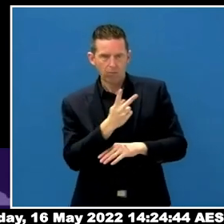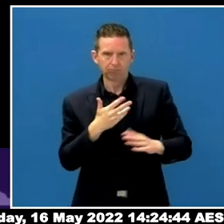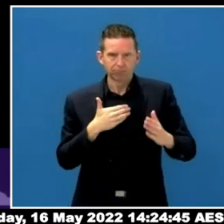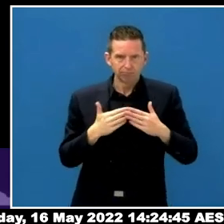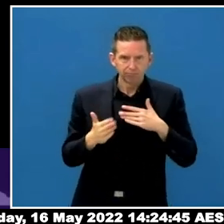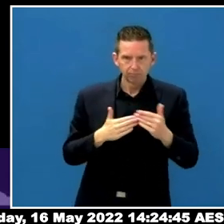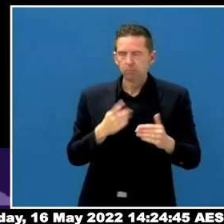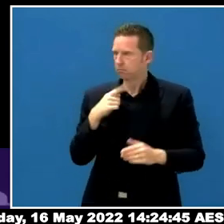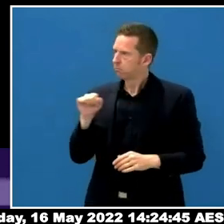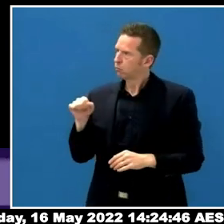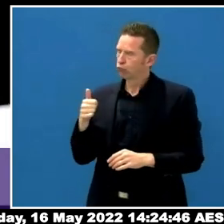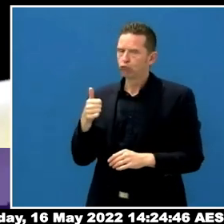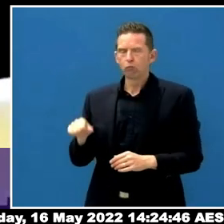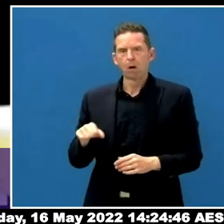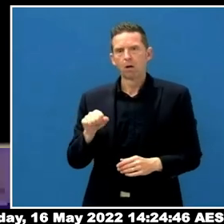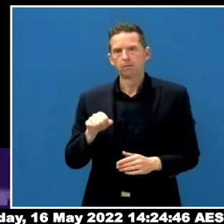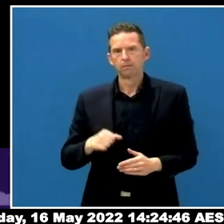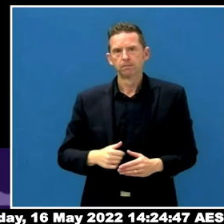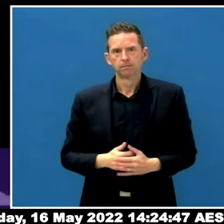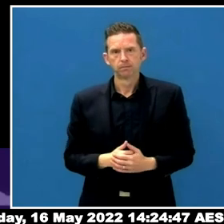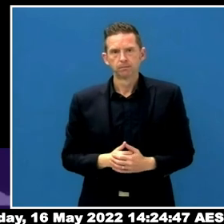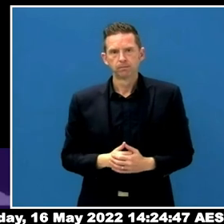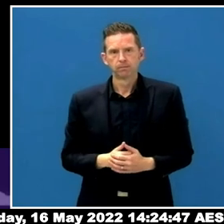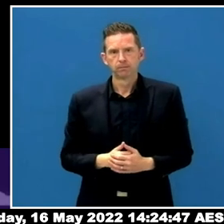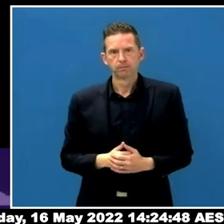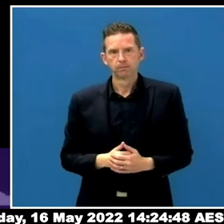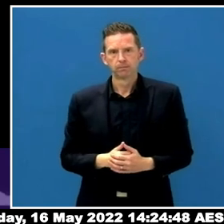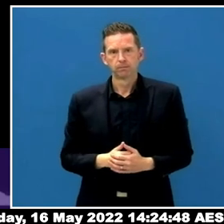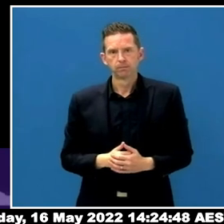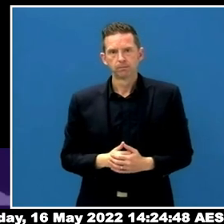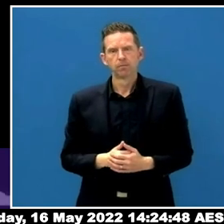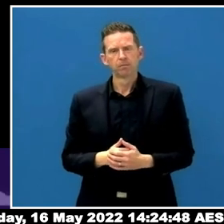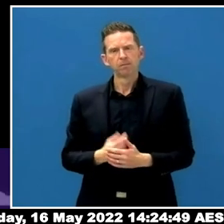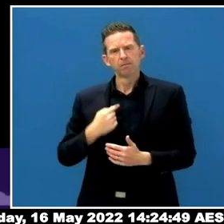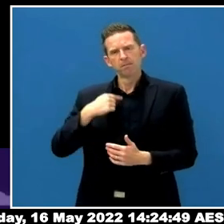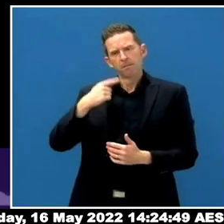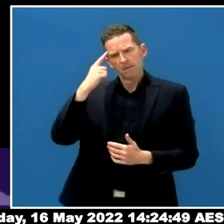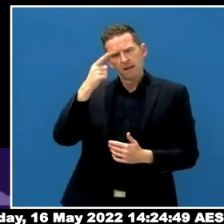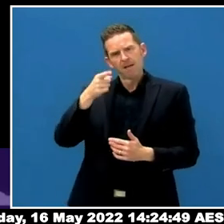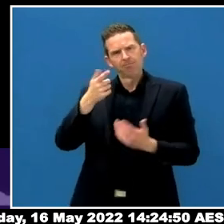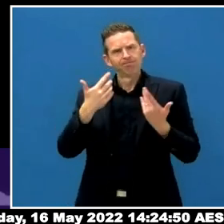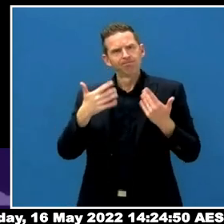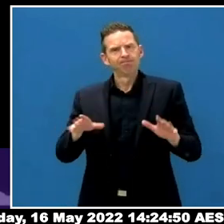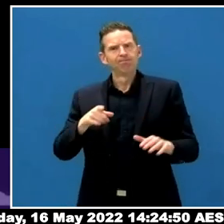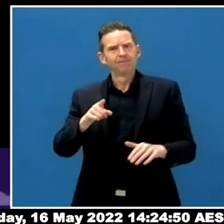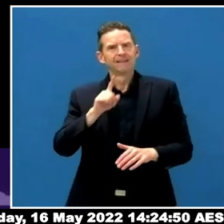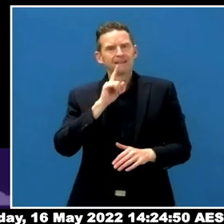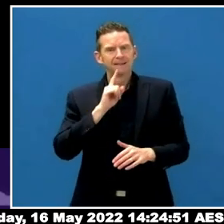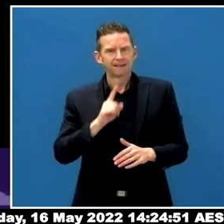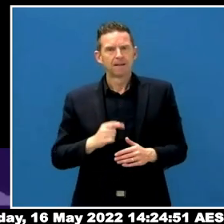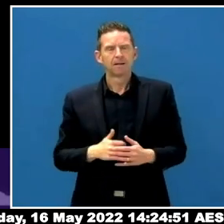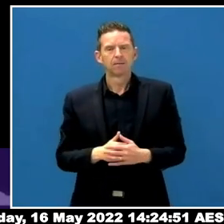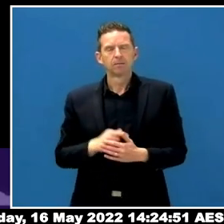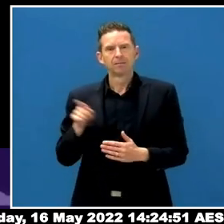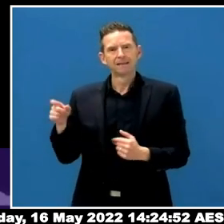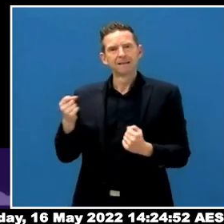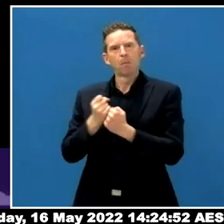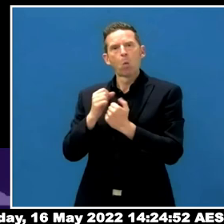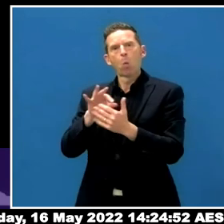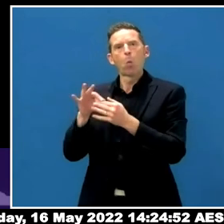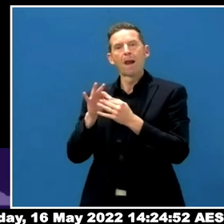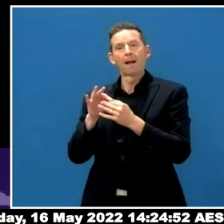And I think you gave evidence that they found difficulties in the invoicing and the